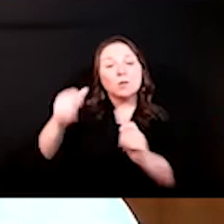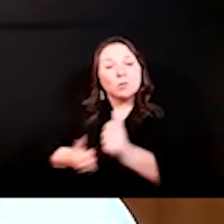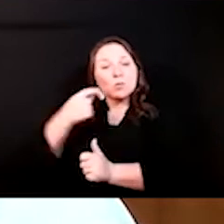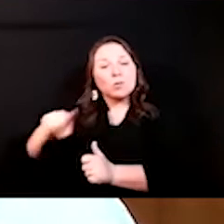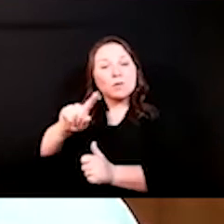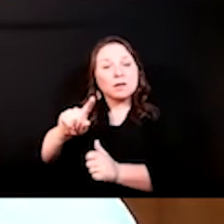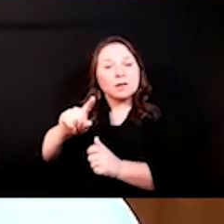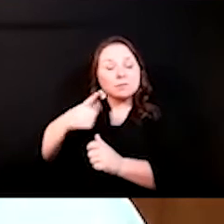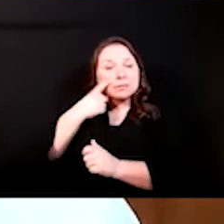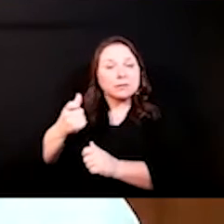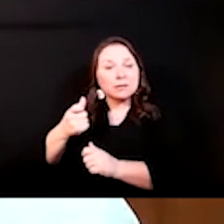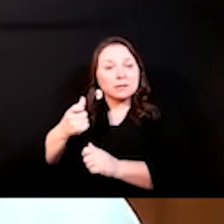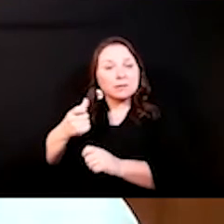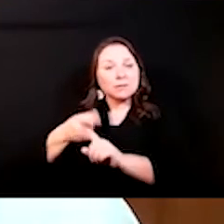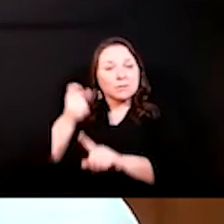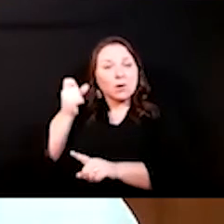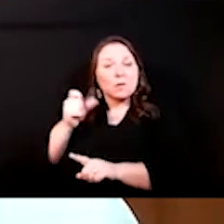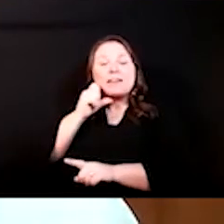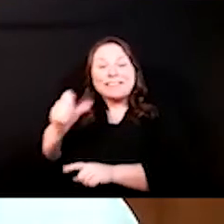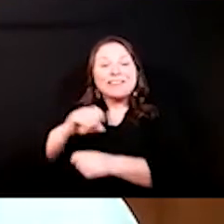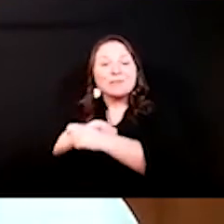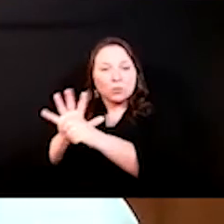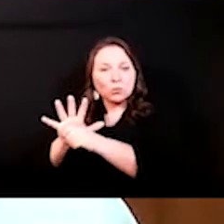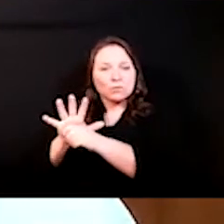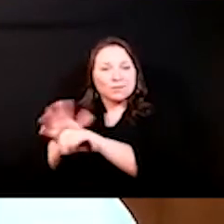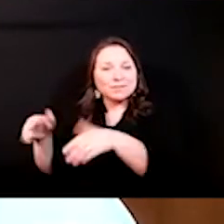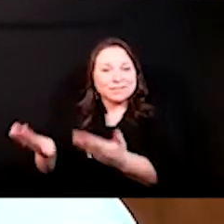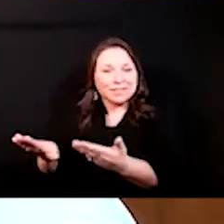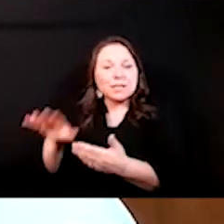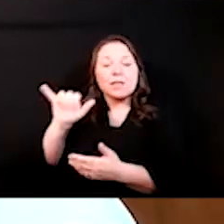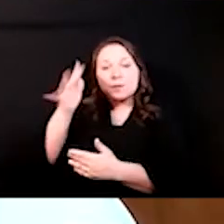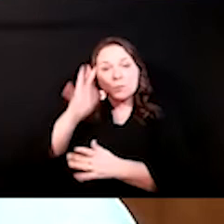EXCESSIVE MORTALITY, THAT IS MORTALITY FROM 2020 COMPARED